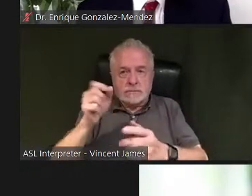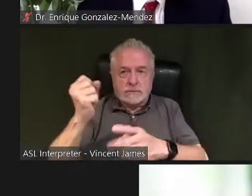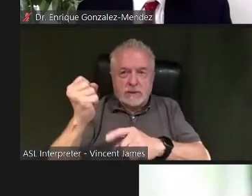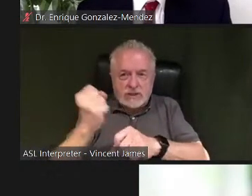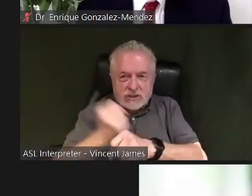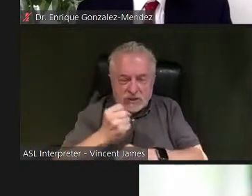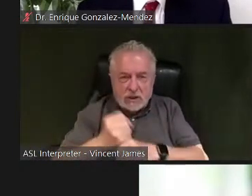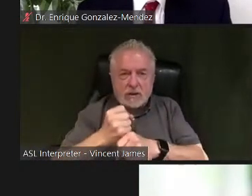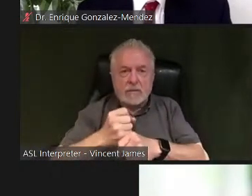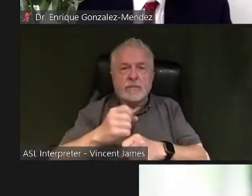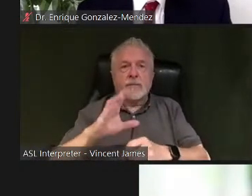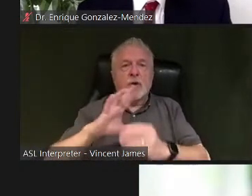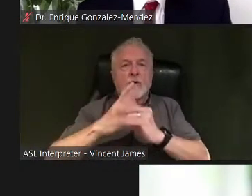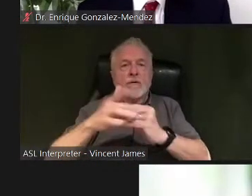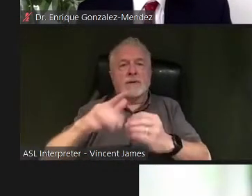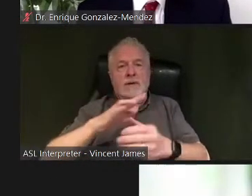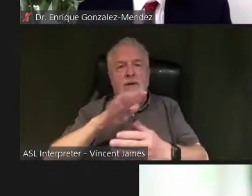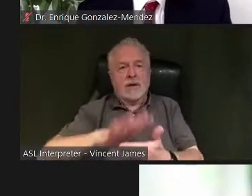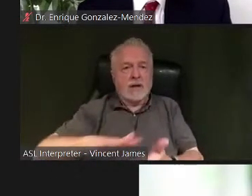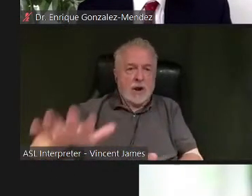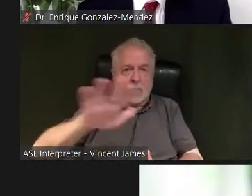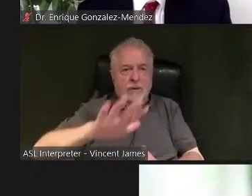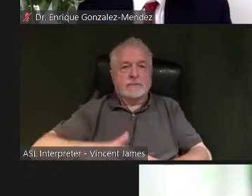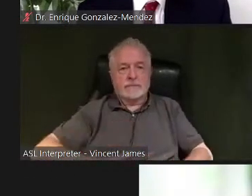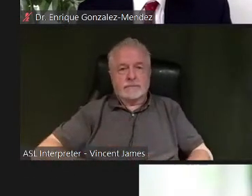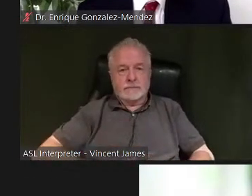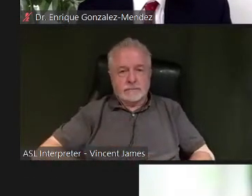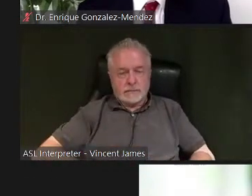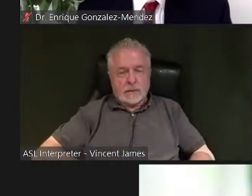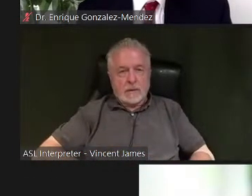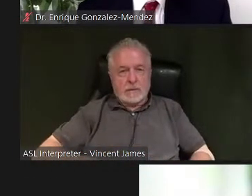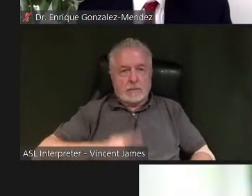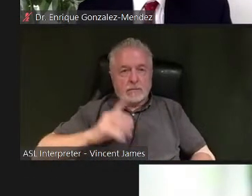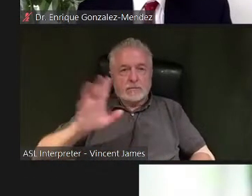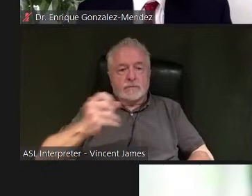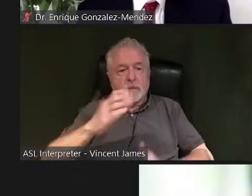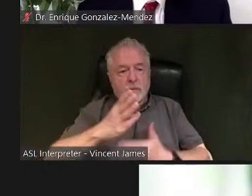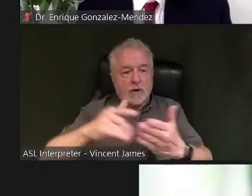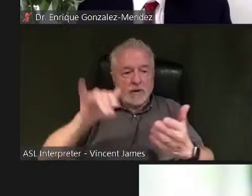regards to the Gilbert in this area and in this community. They're going to take part in this